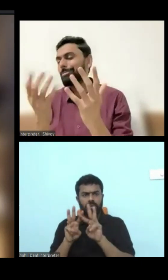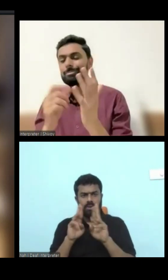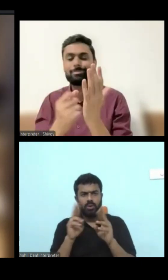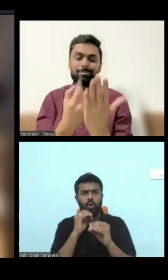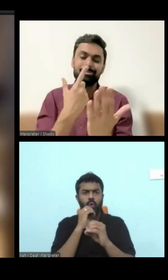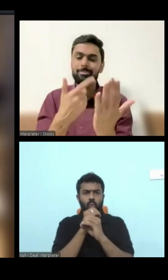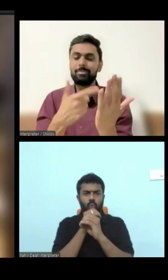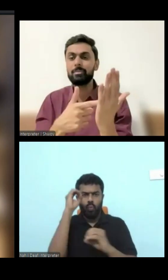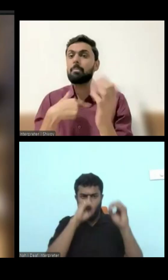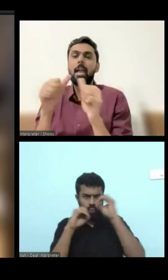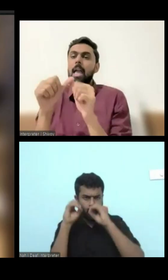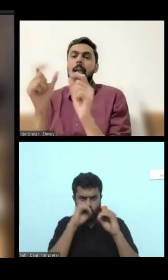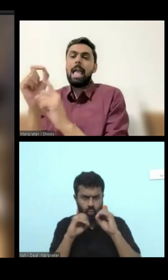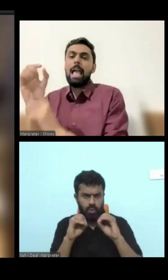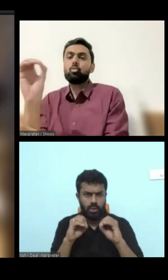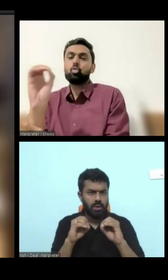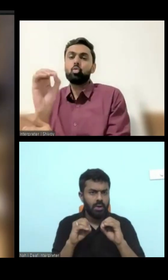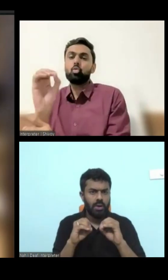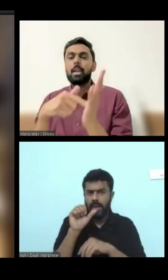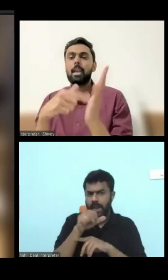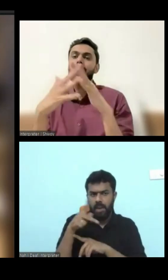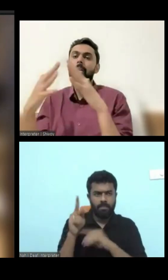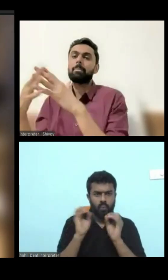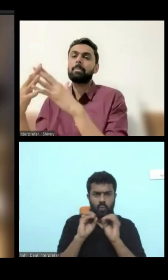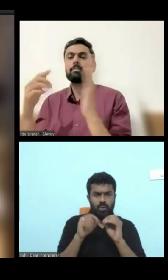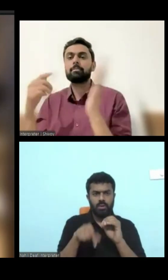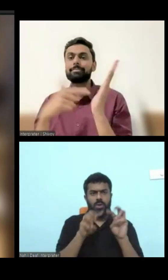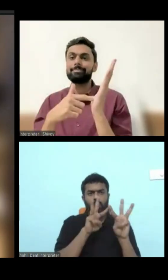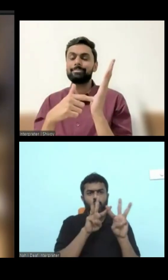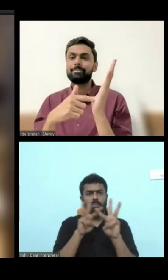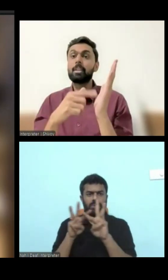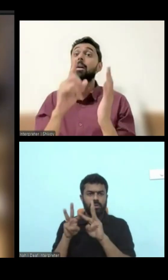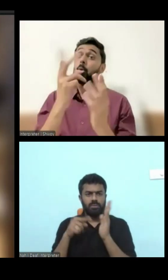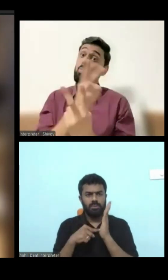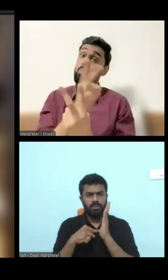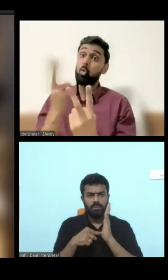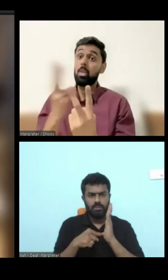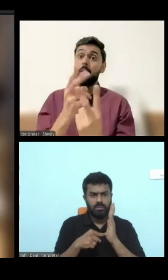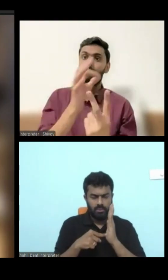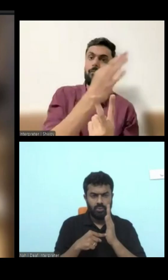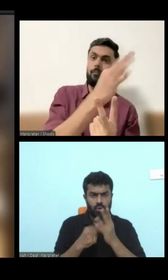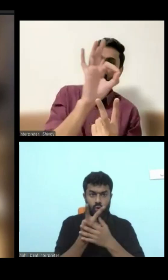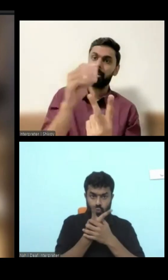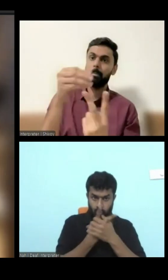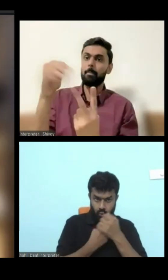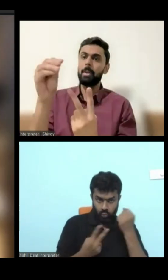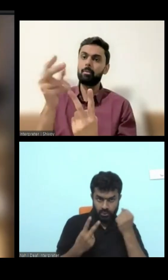You log in, create your account. And then there is free as well as paid content. So, we call ourselves the Netflix of the e-learning space.